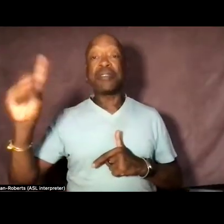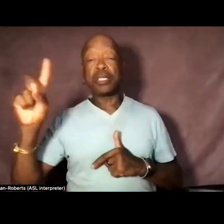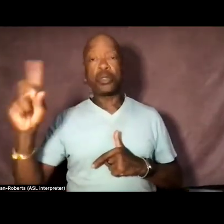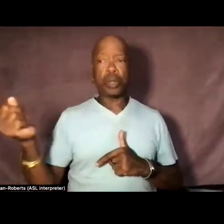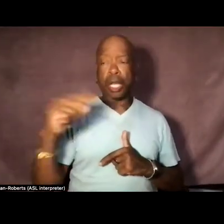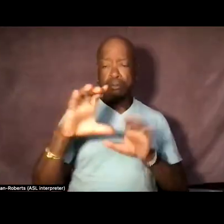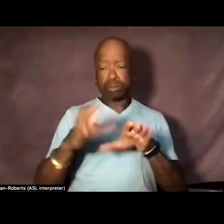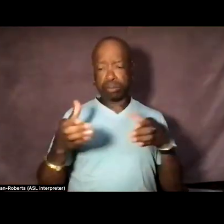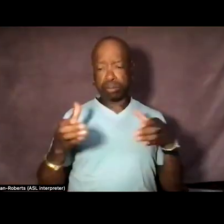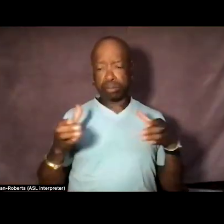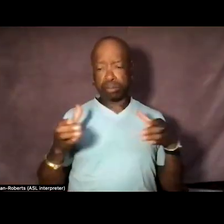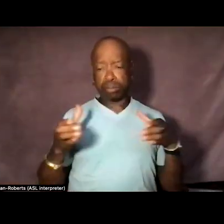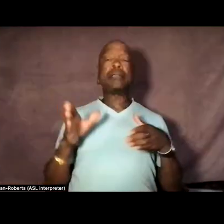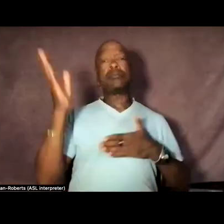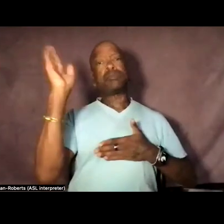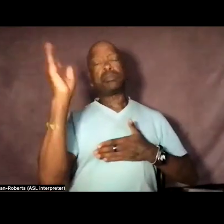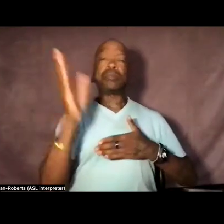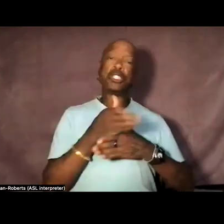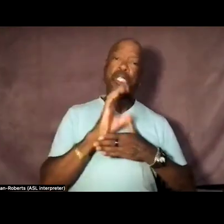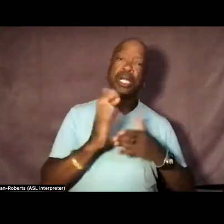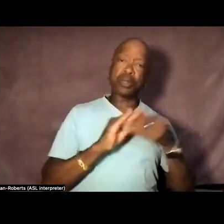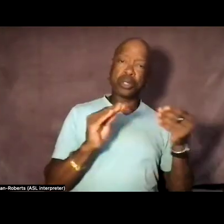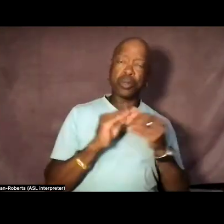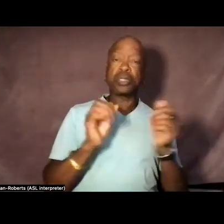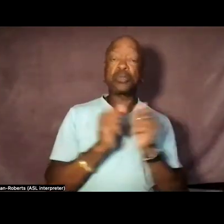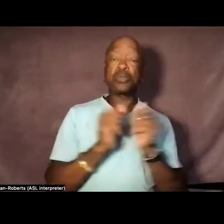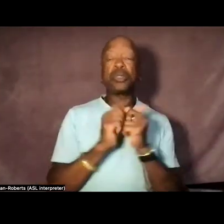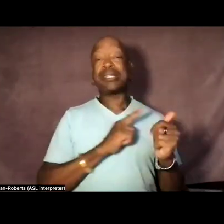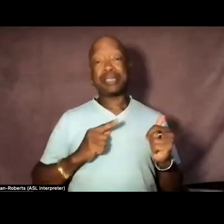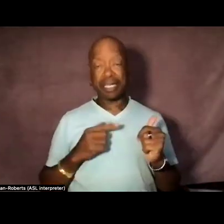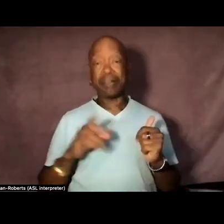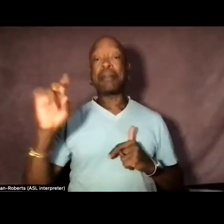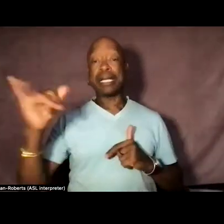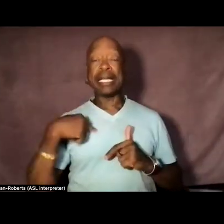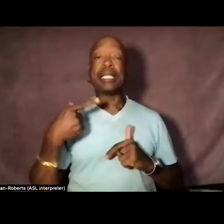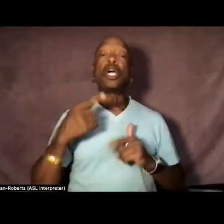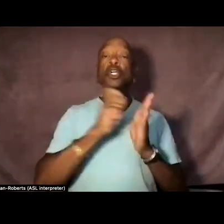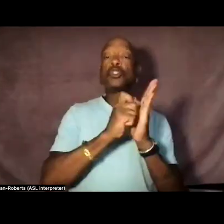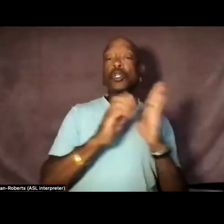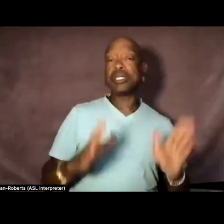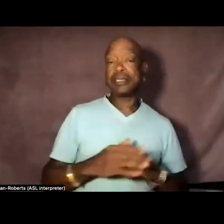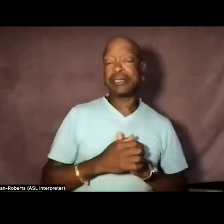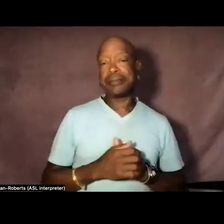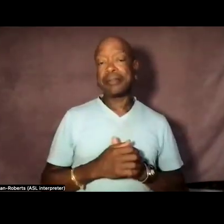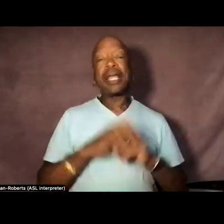and blatantly with the legislative body and with journalist and and by focusing on high-risk people